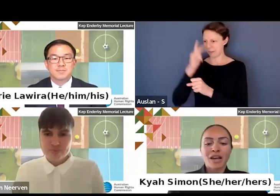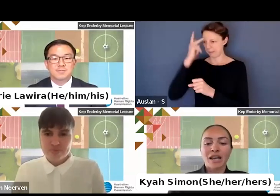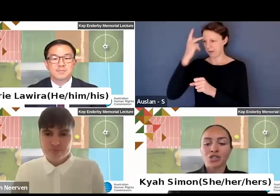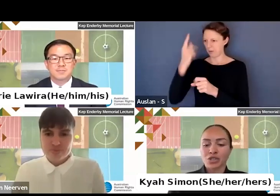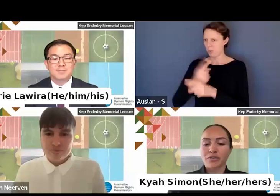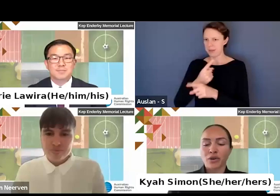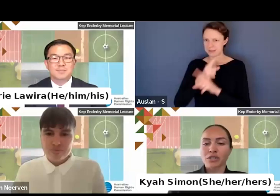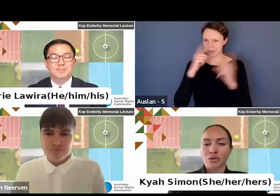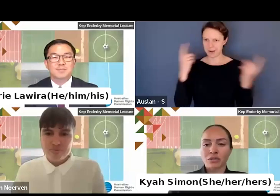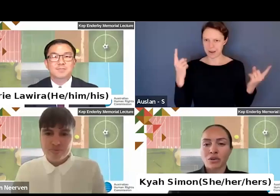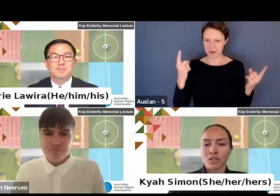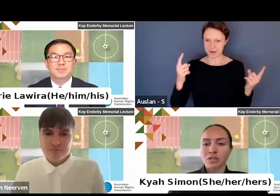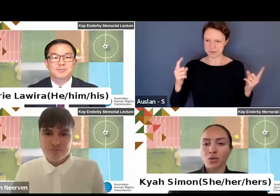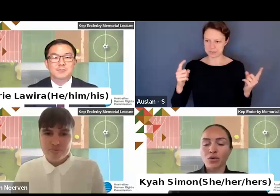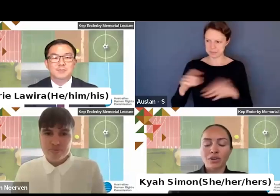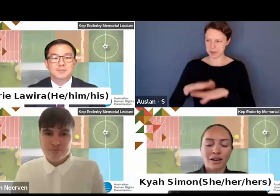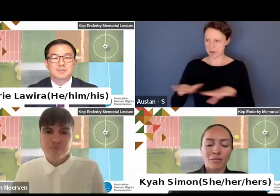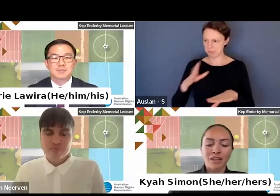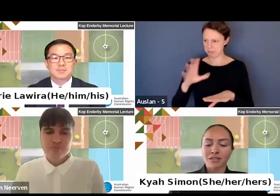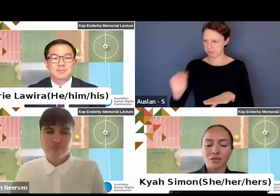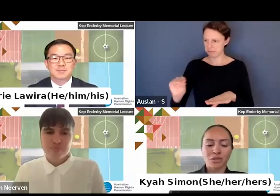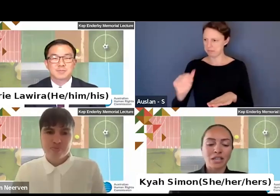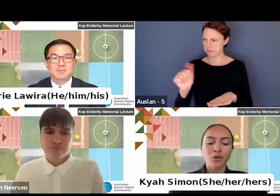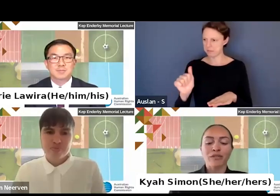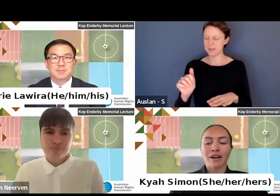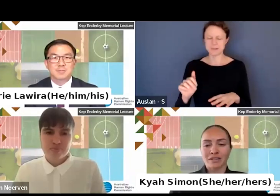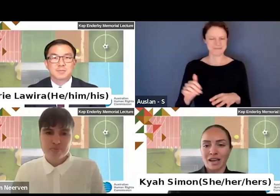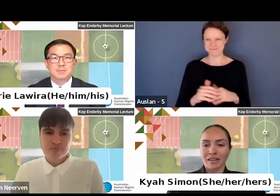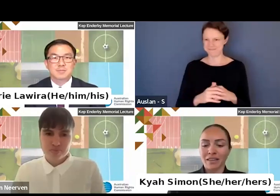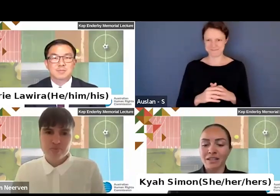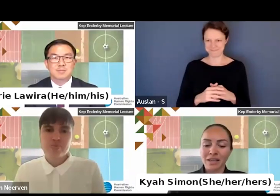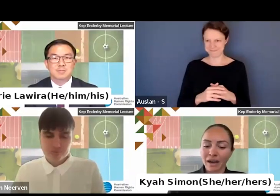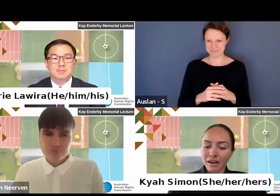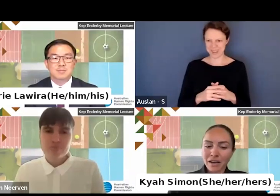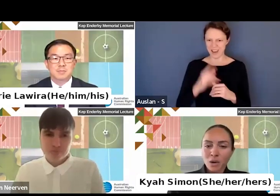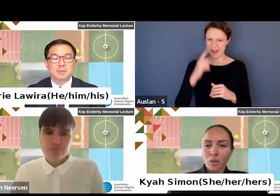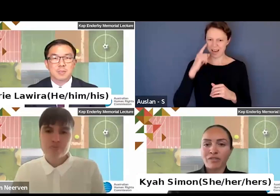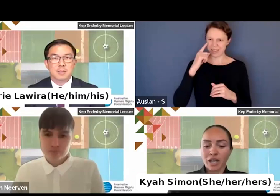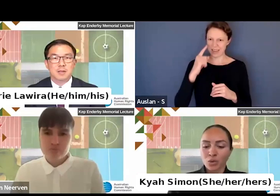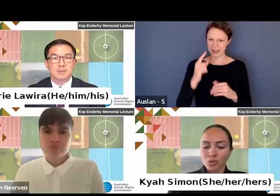and should just focus on on the sport. I think there's a real stigma around athletes that we're vehicles